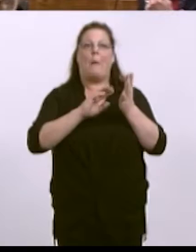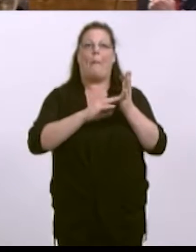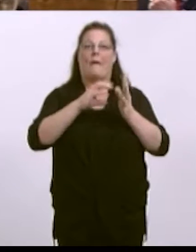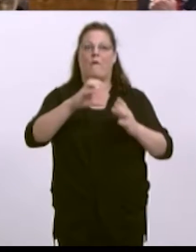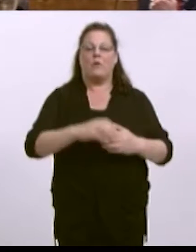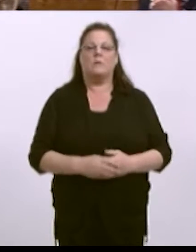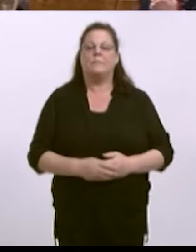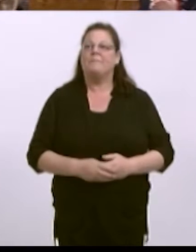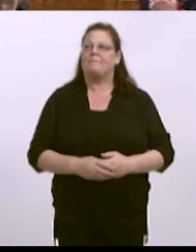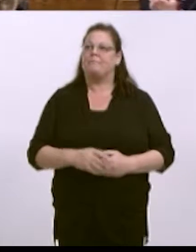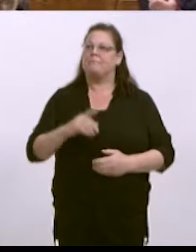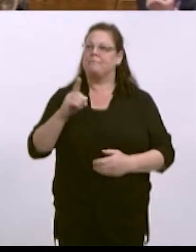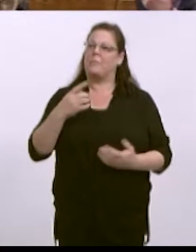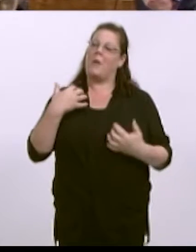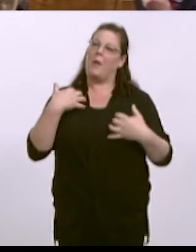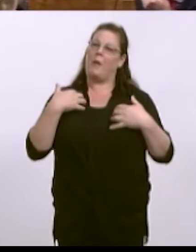the loss of European funding. Neil McEvoy: Enthusiasm is one thing, but